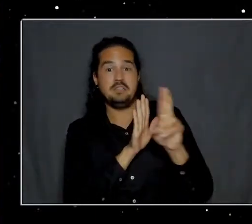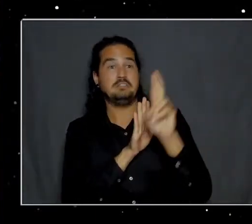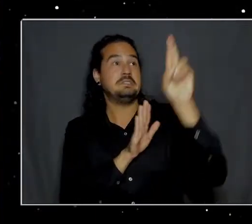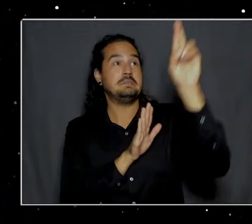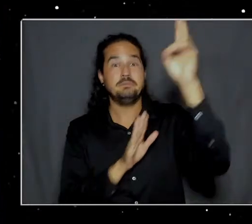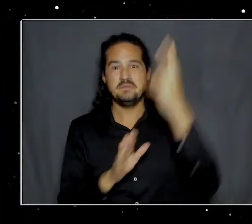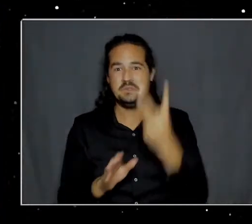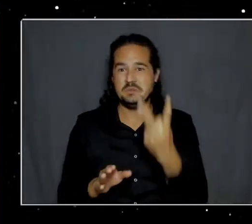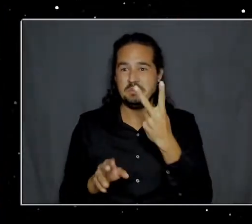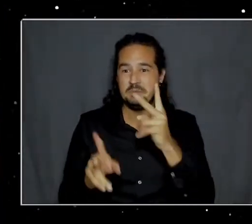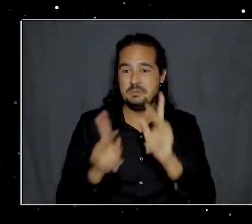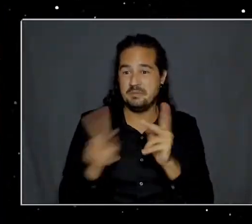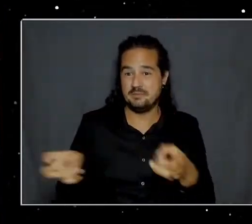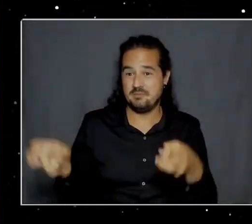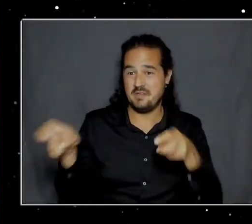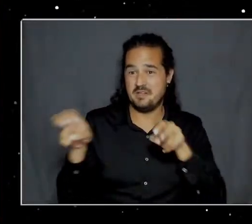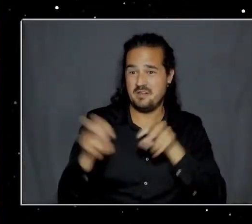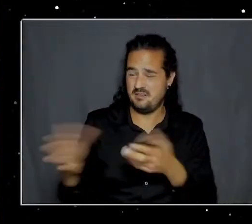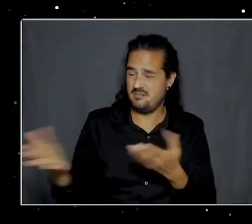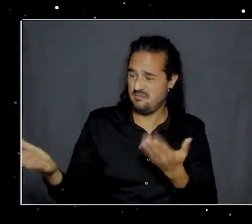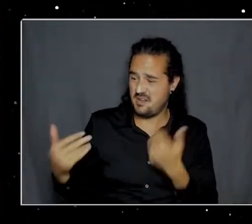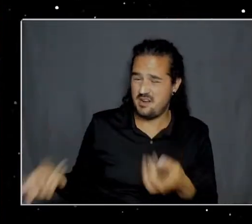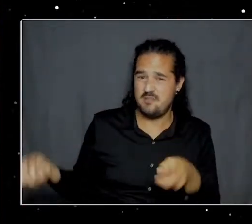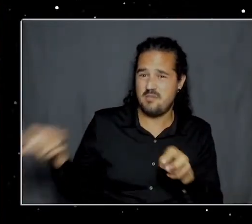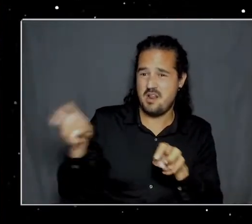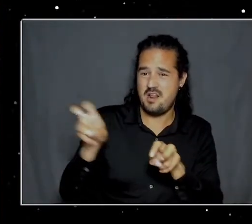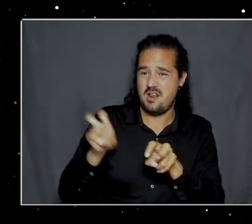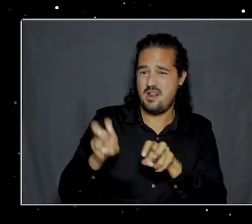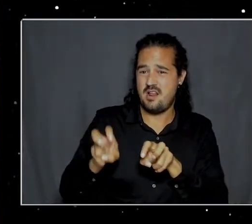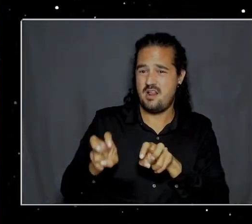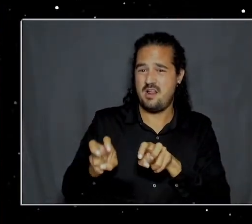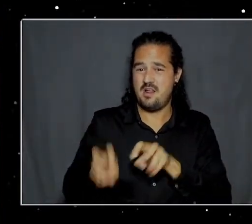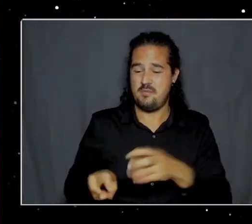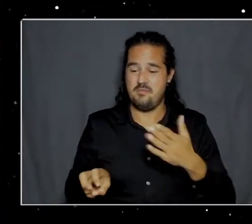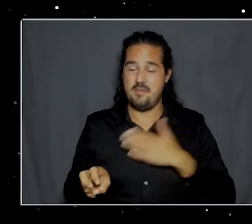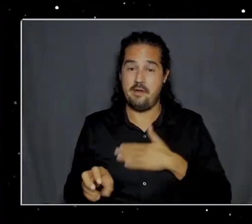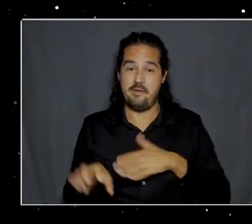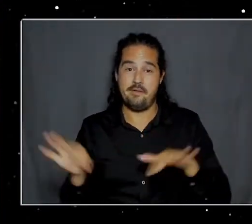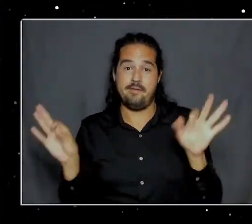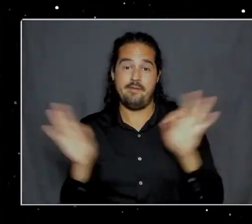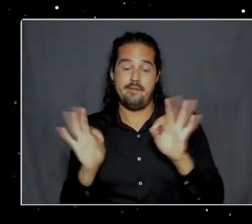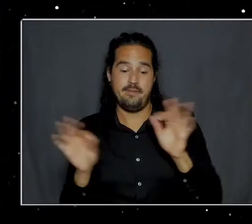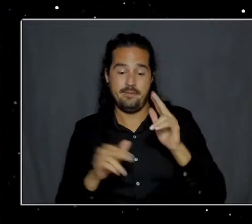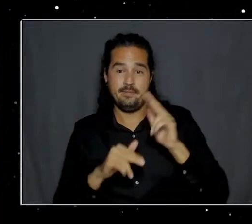MY GHETTO SPACESHIP FOR TWO